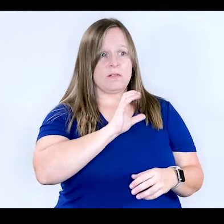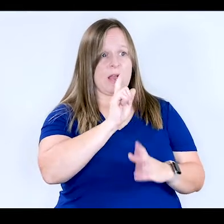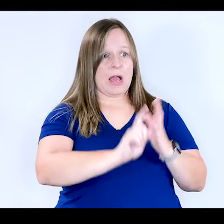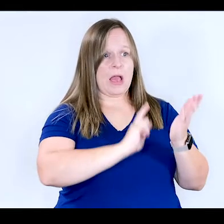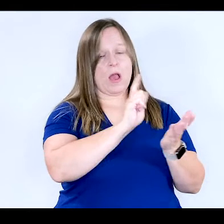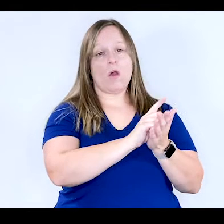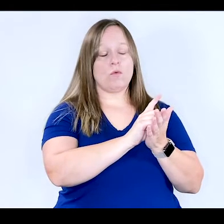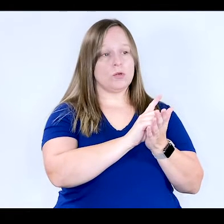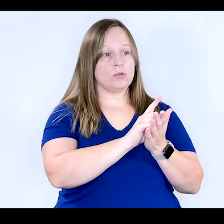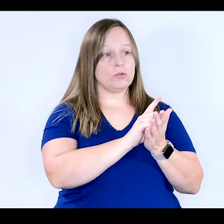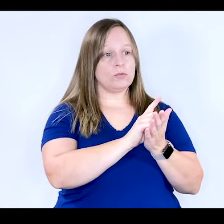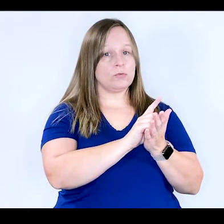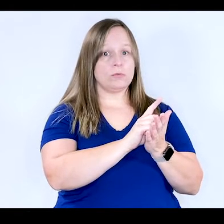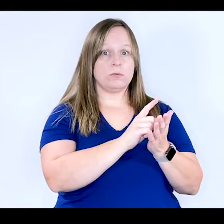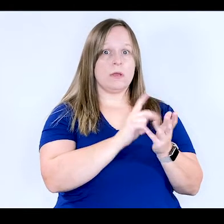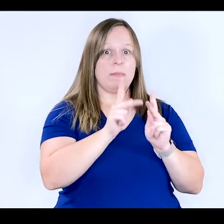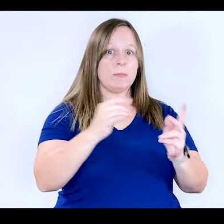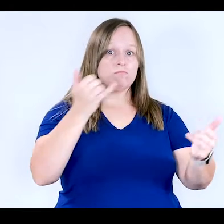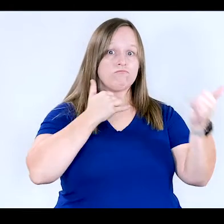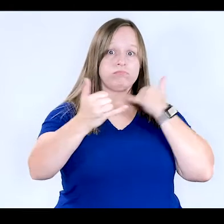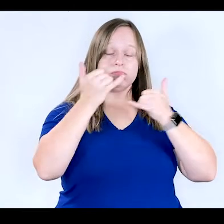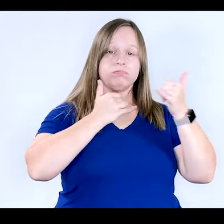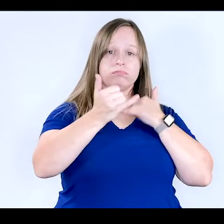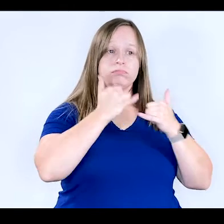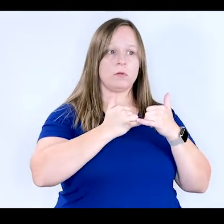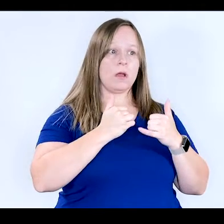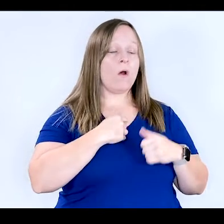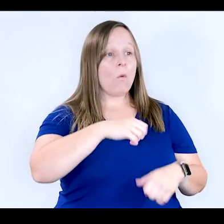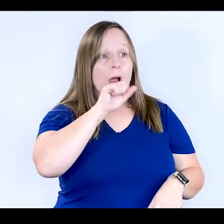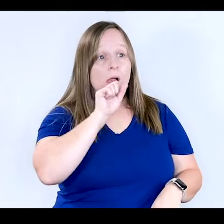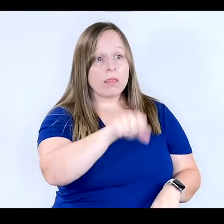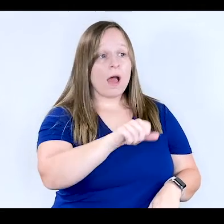came into effect, we started getting calls from folks saying, "I love that my